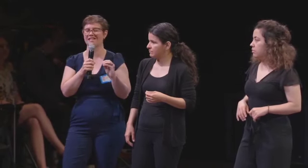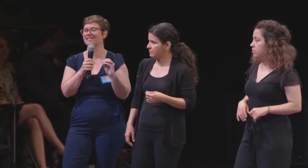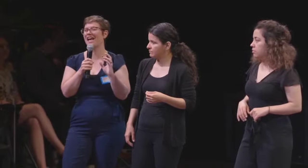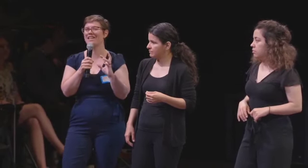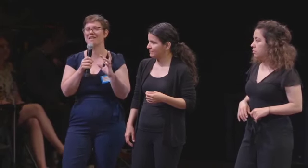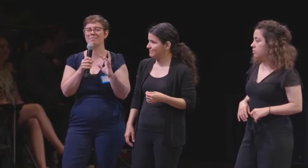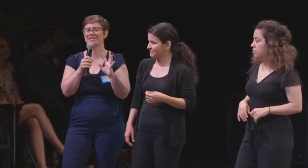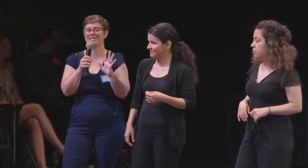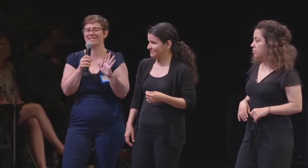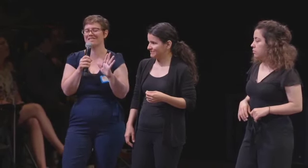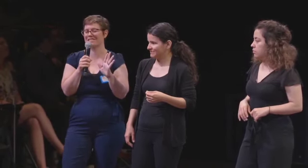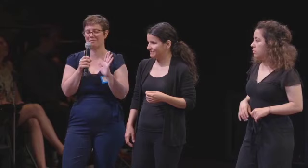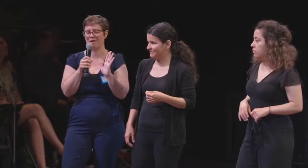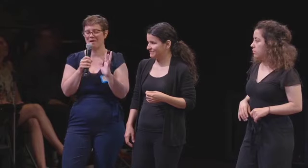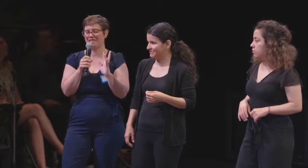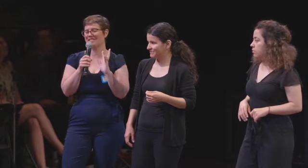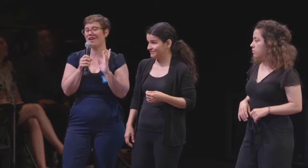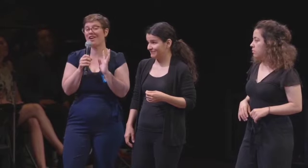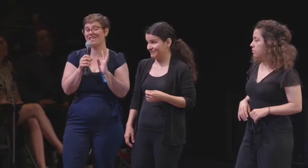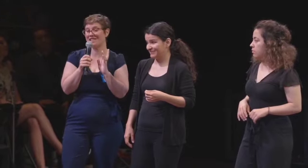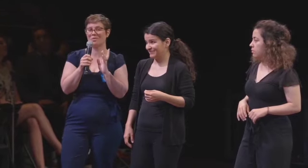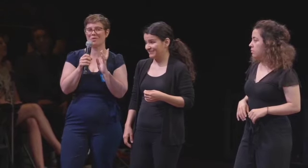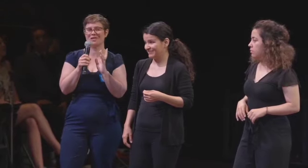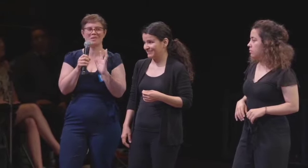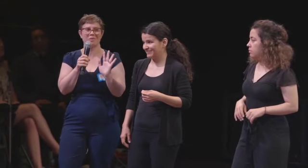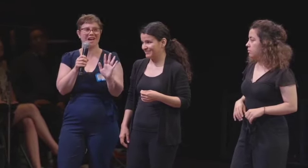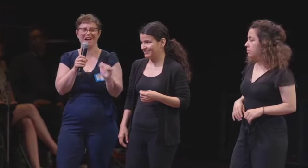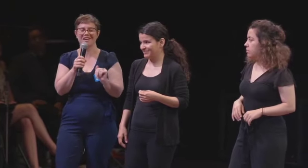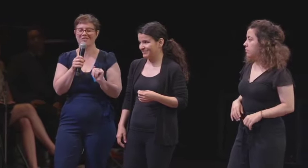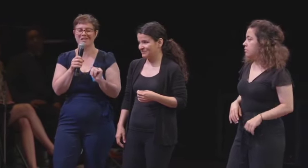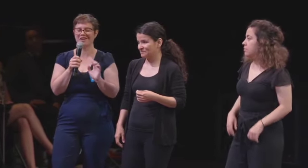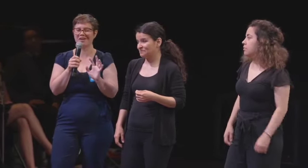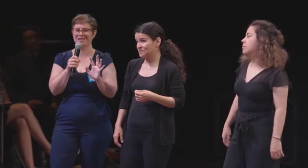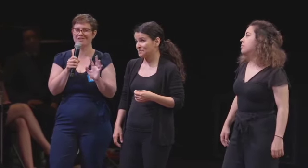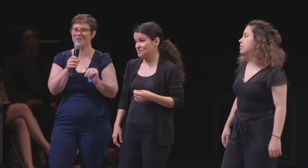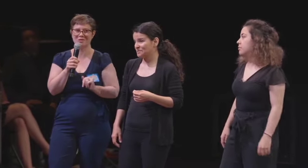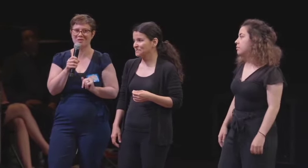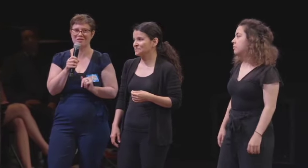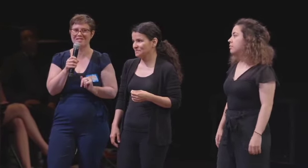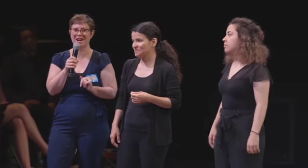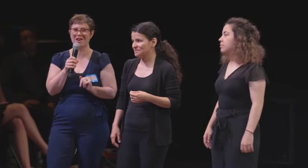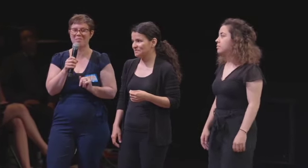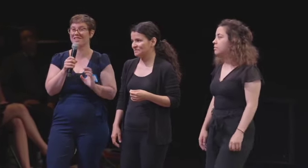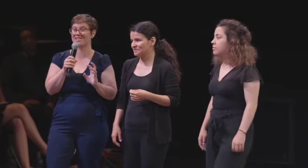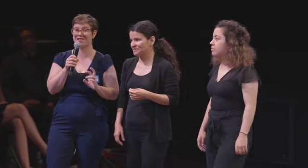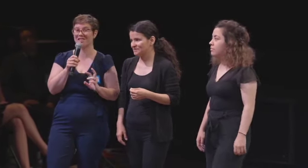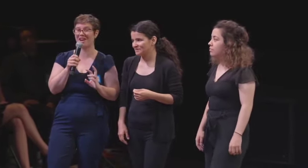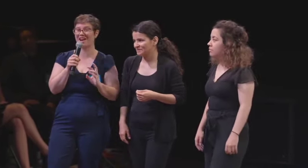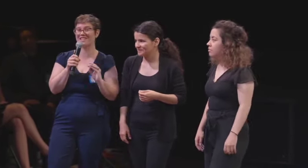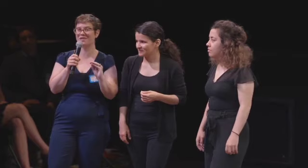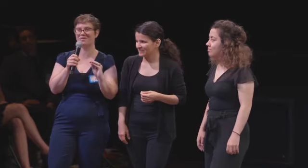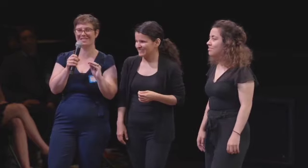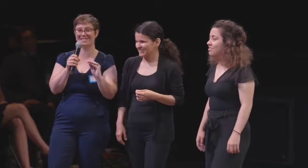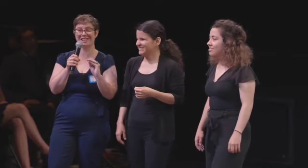is the concept, this is our ideal world, so we're not, you know, don't do if you're scared, but this is our ideal world,